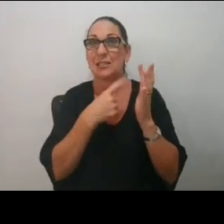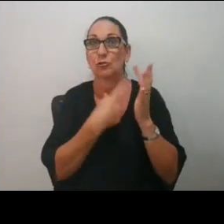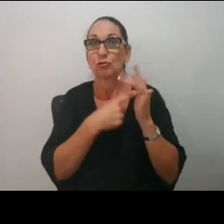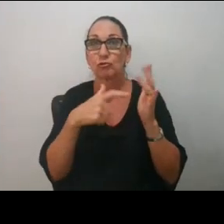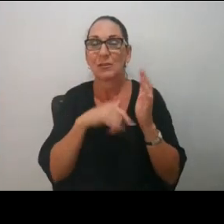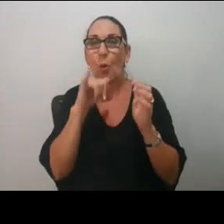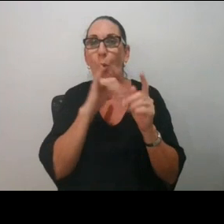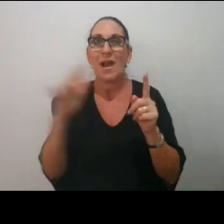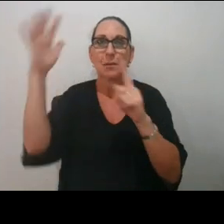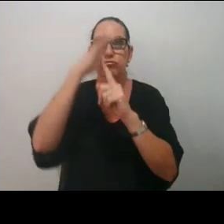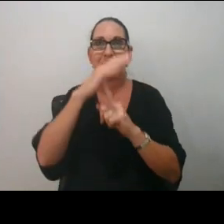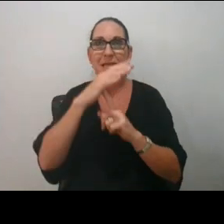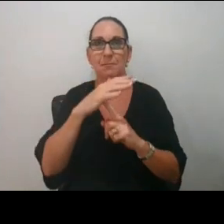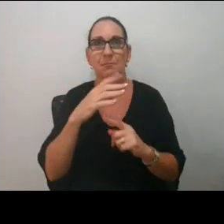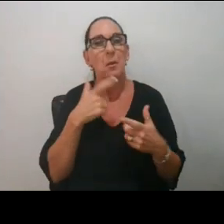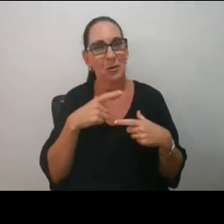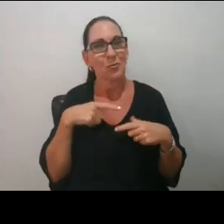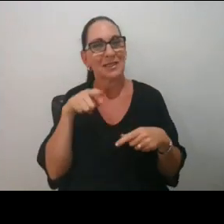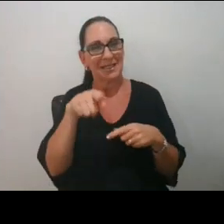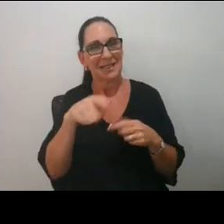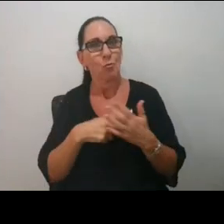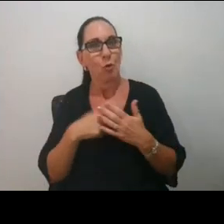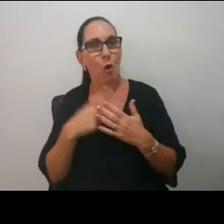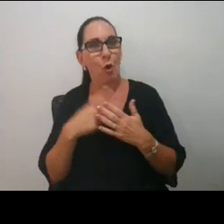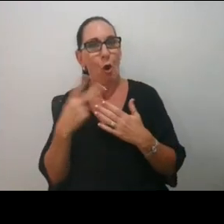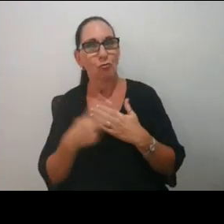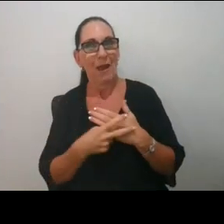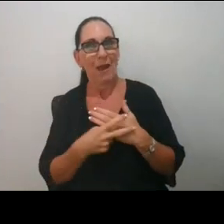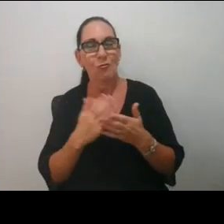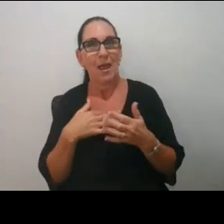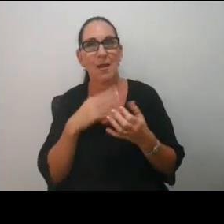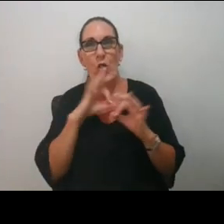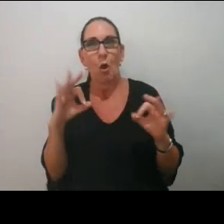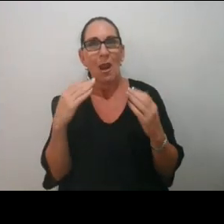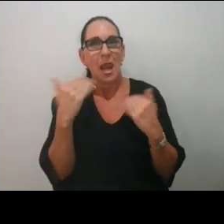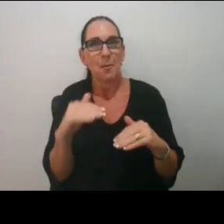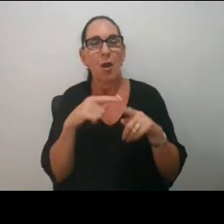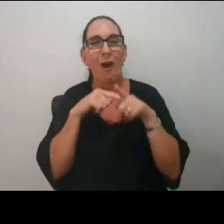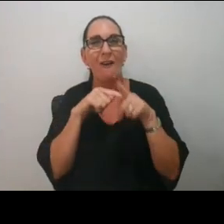bail based program we're not limited by jurisdiction of the the sentencing jurisdiction of the Court